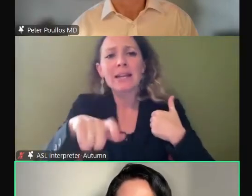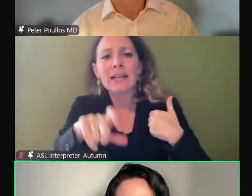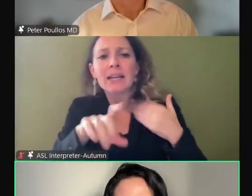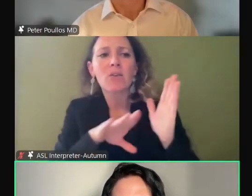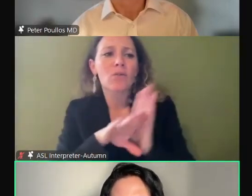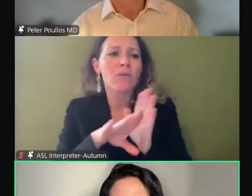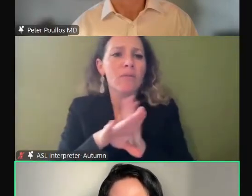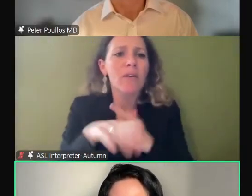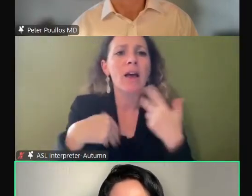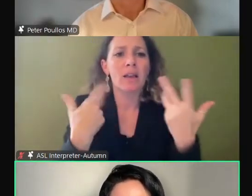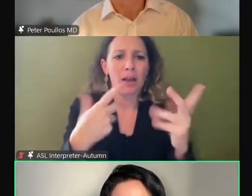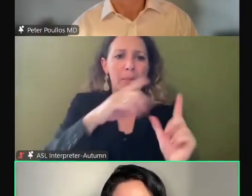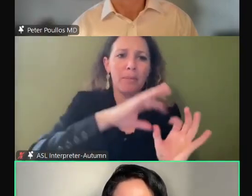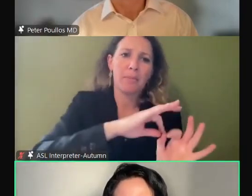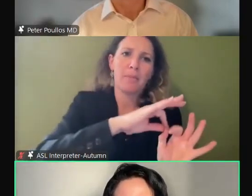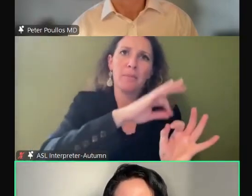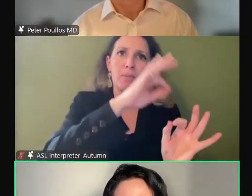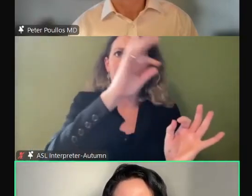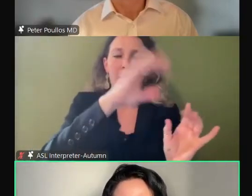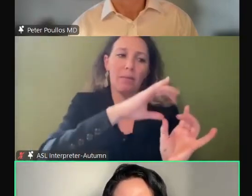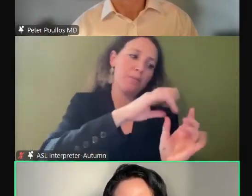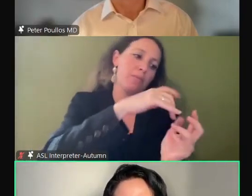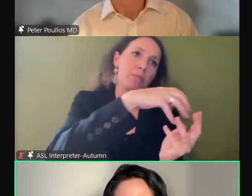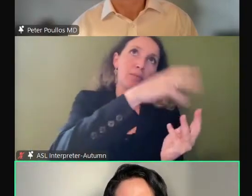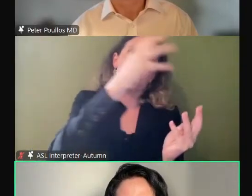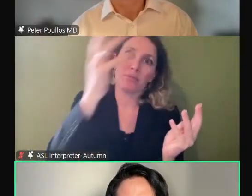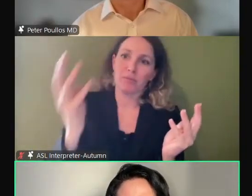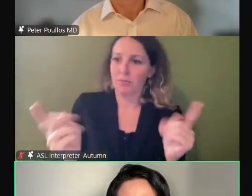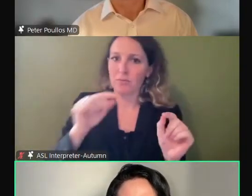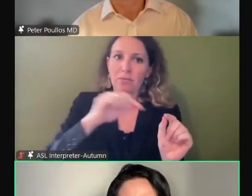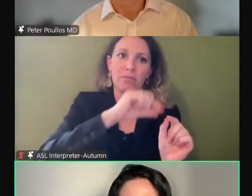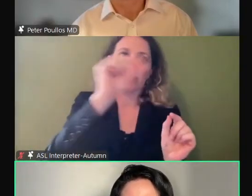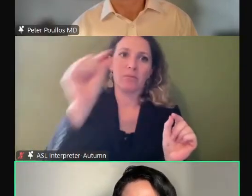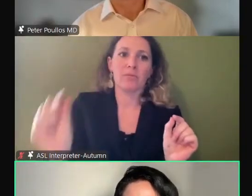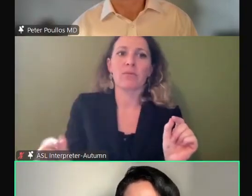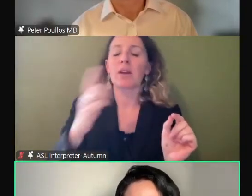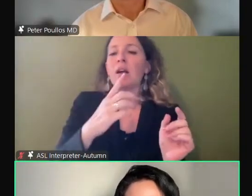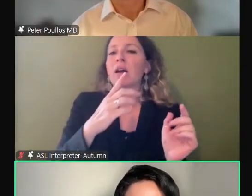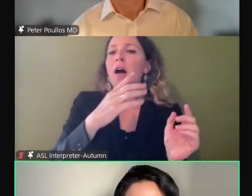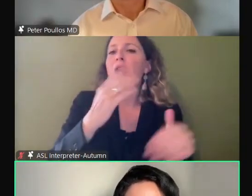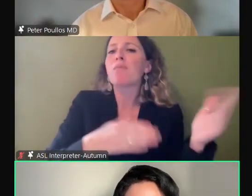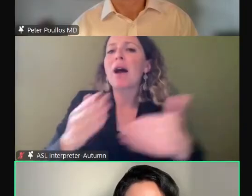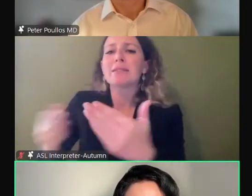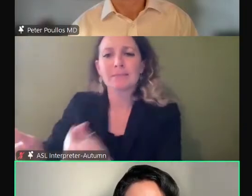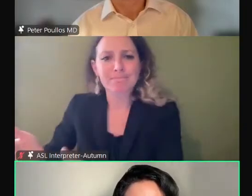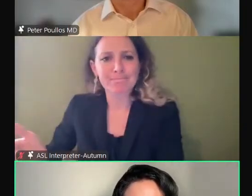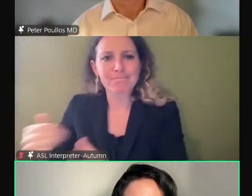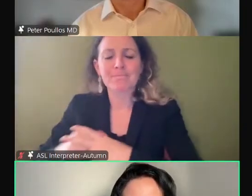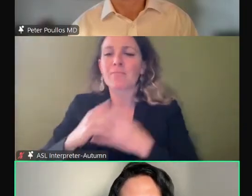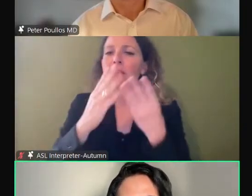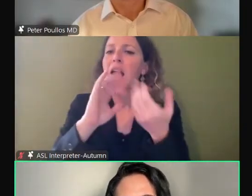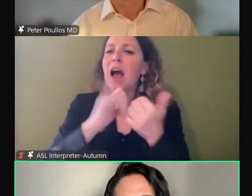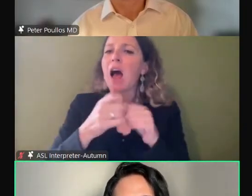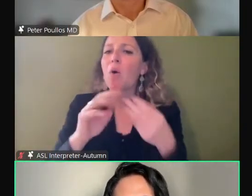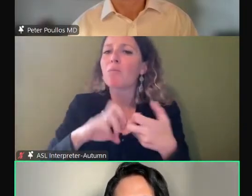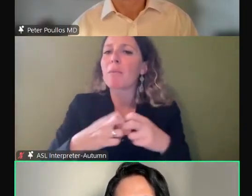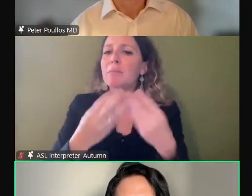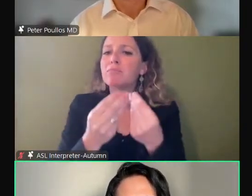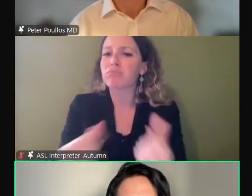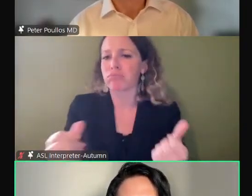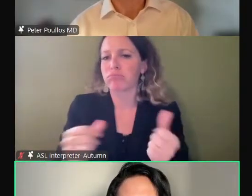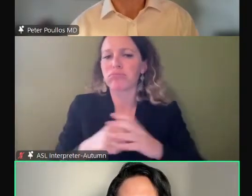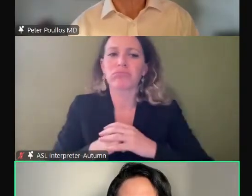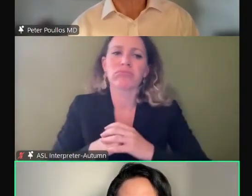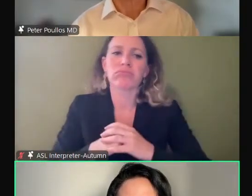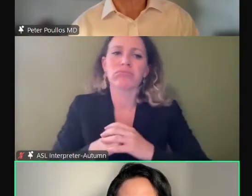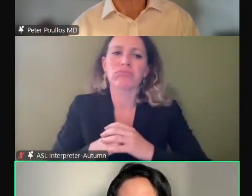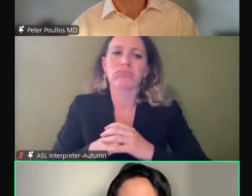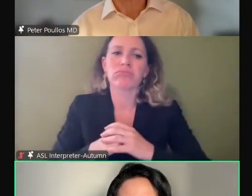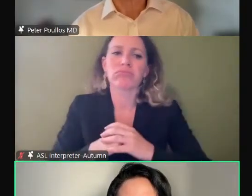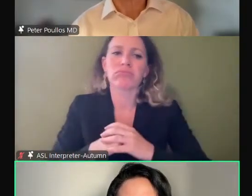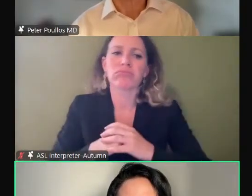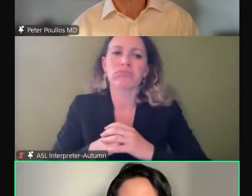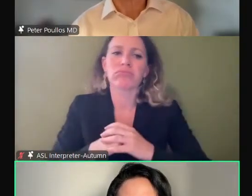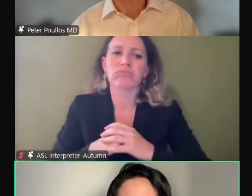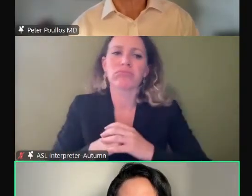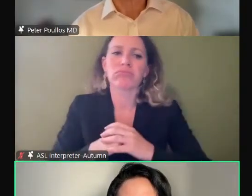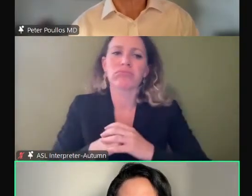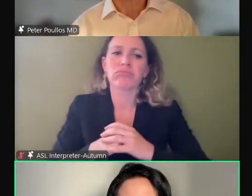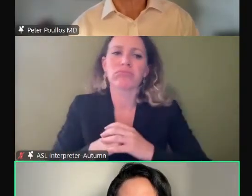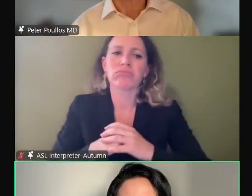gonna be talking about later today, as well as doing research and reducing health disparities.